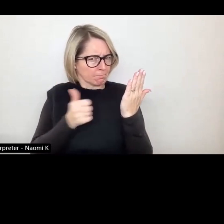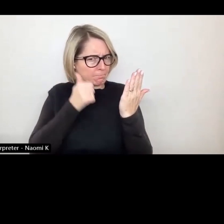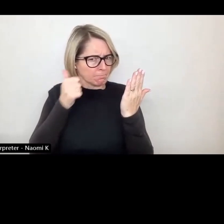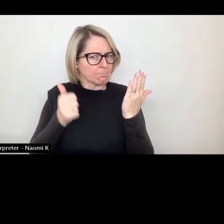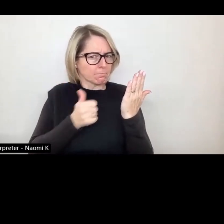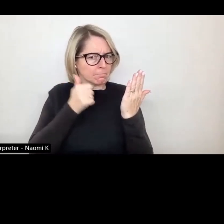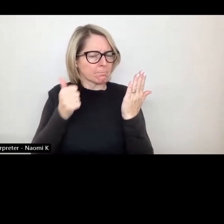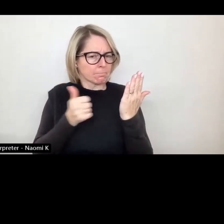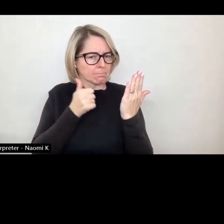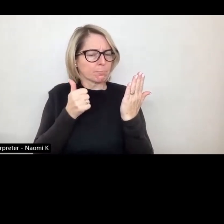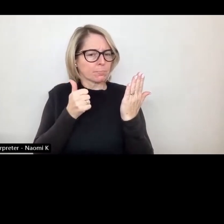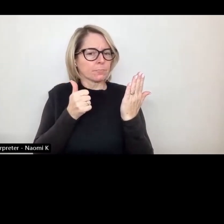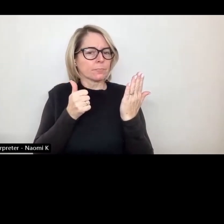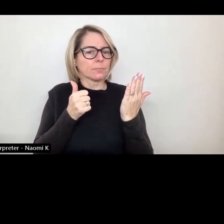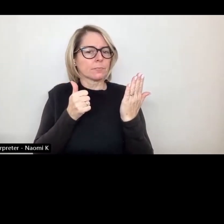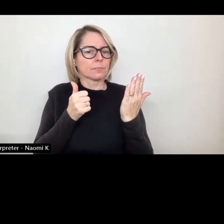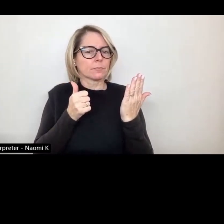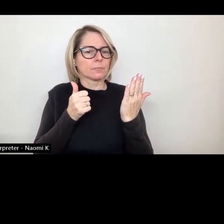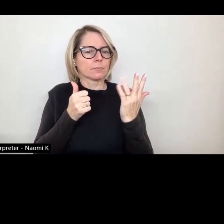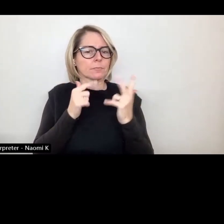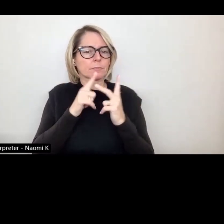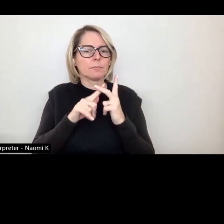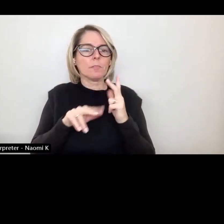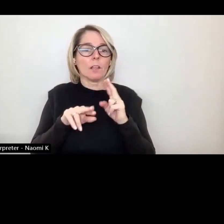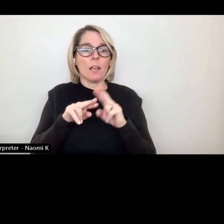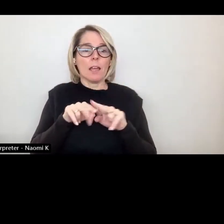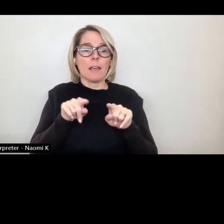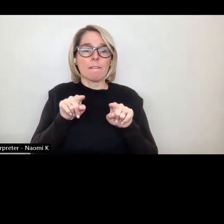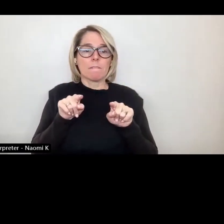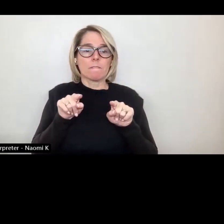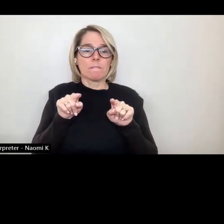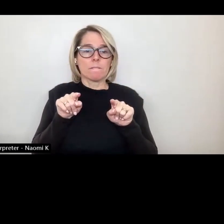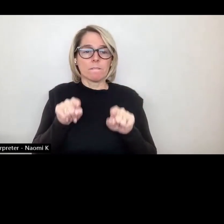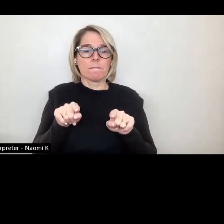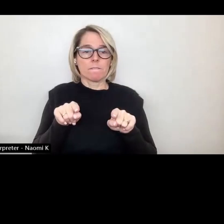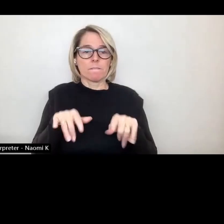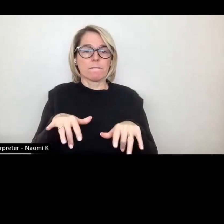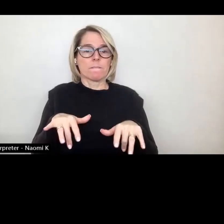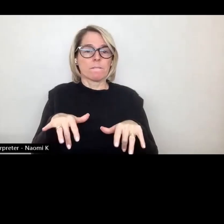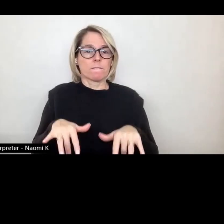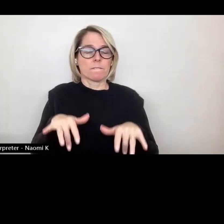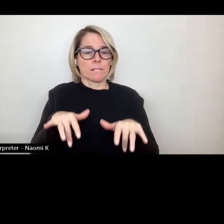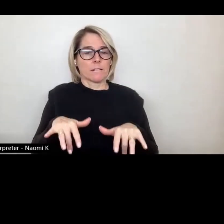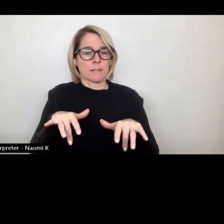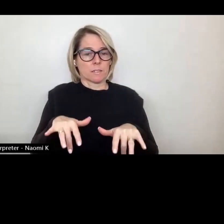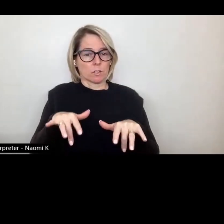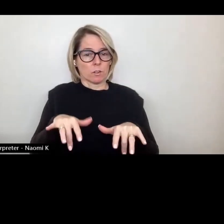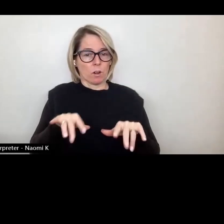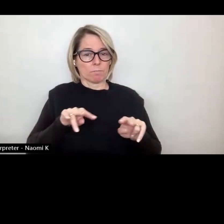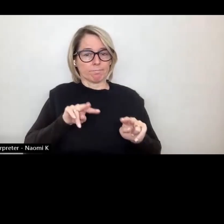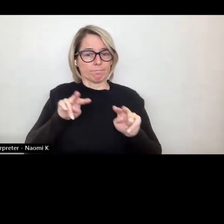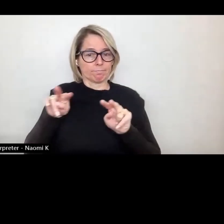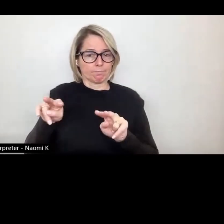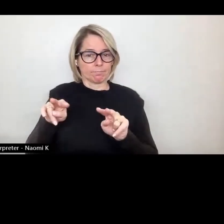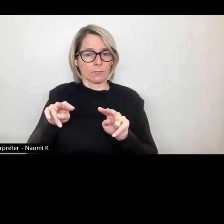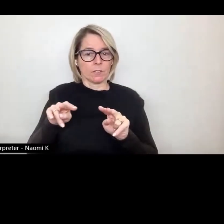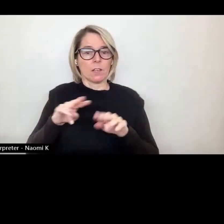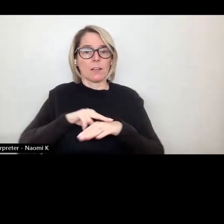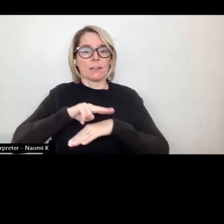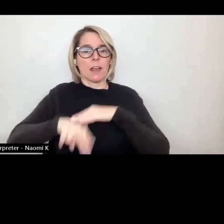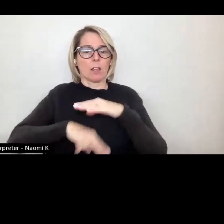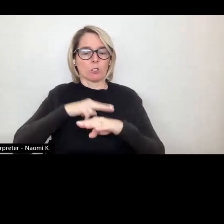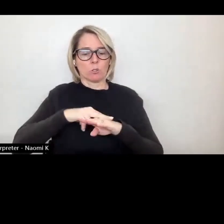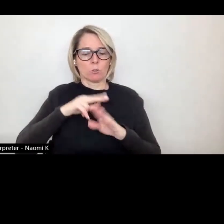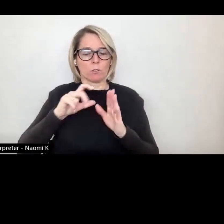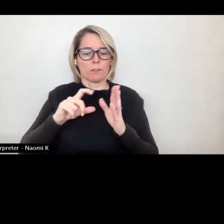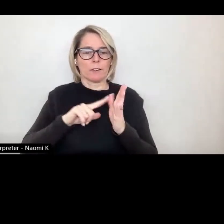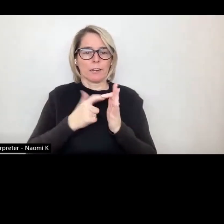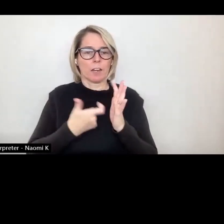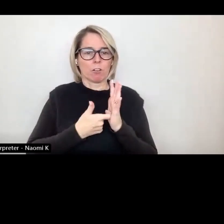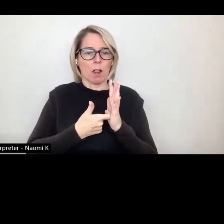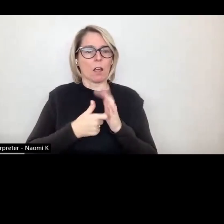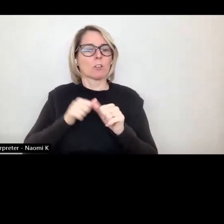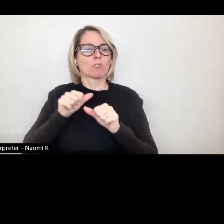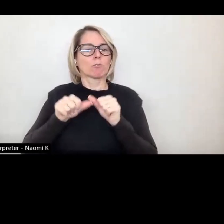I would encourage you, if you haven't already, to look at the National Carer Strategy section on our department's website.